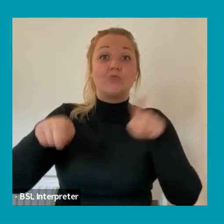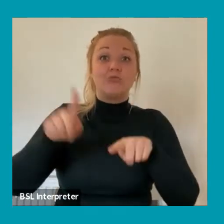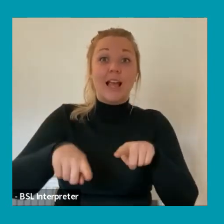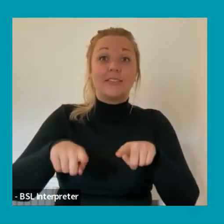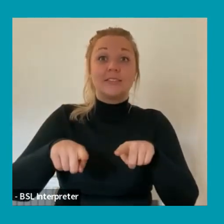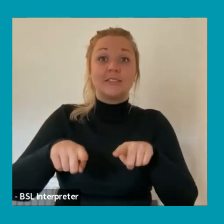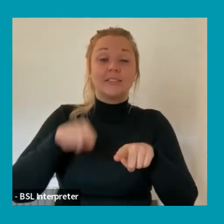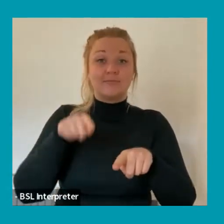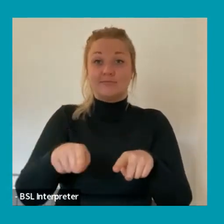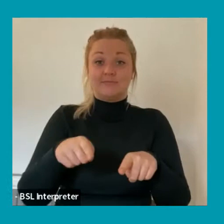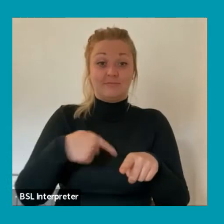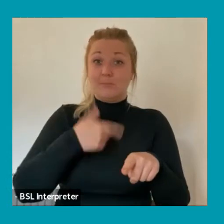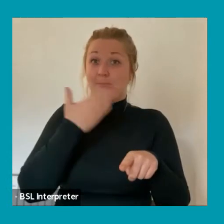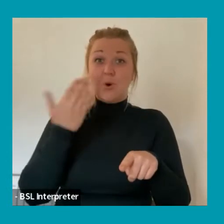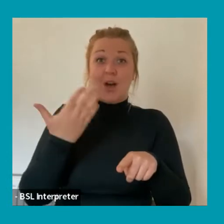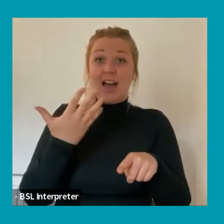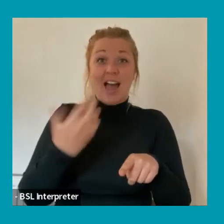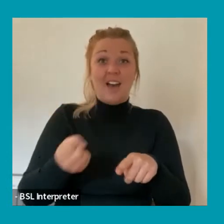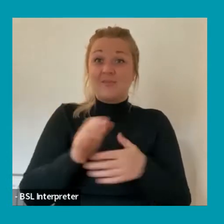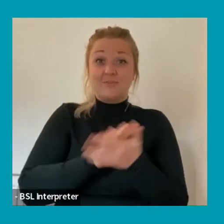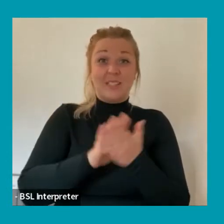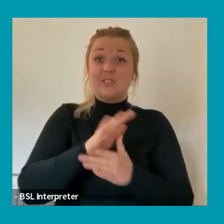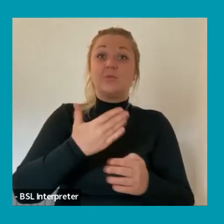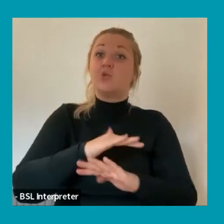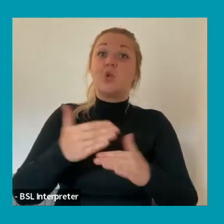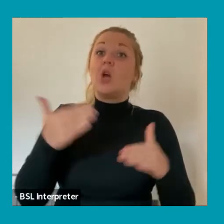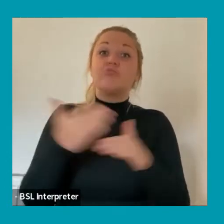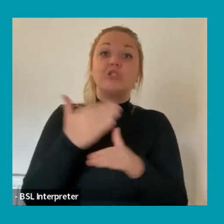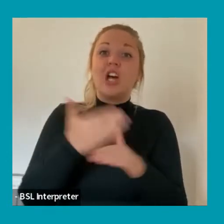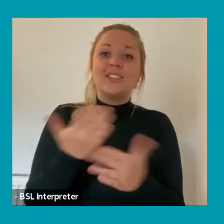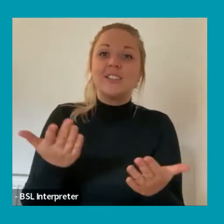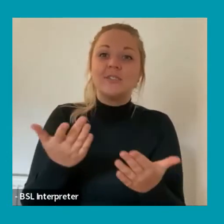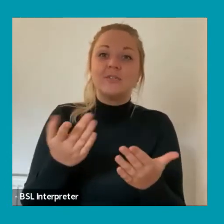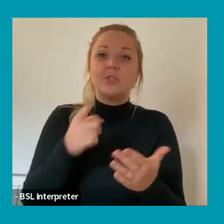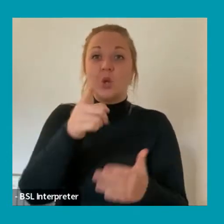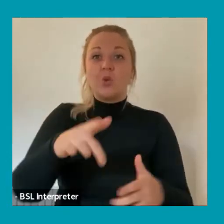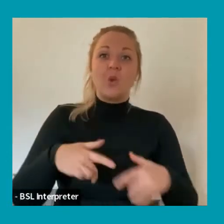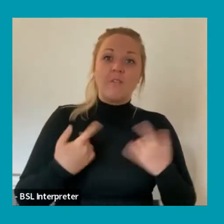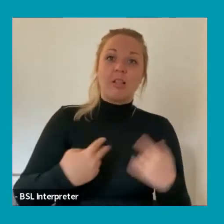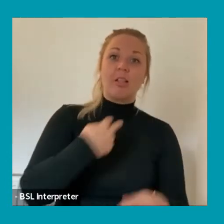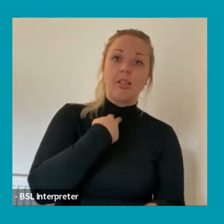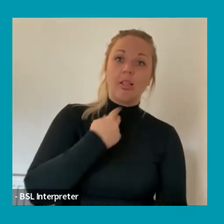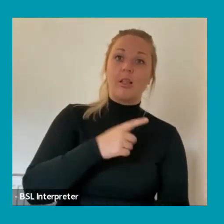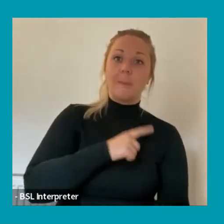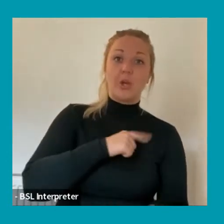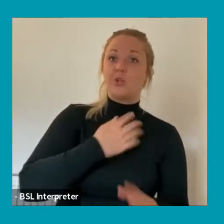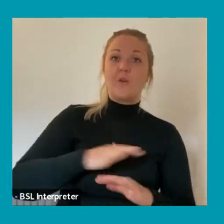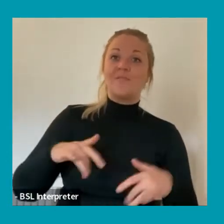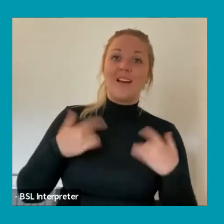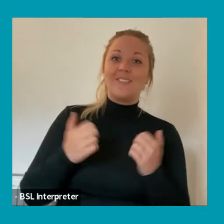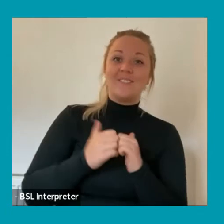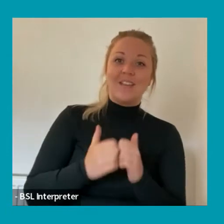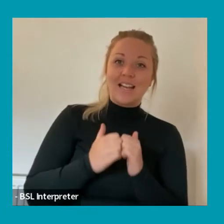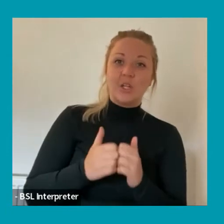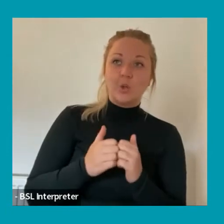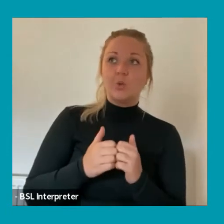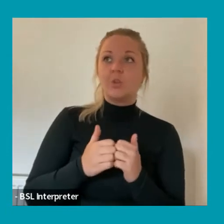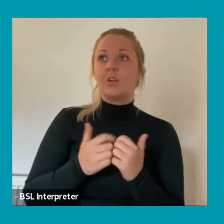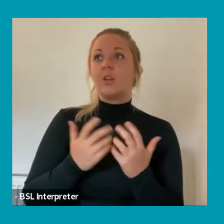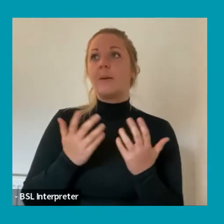You're feeling you know disloyal to the organisation, because you don't feel valued. But also, it is saving money.